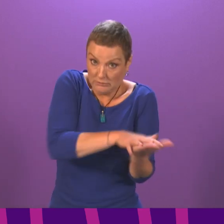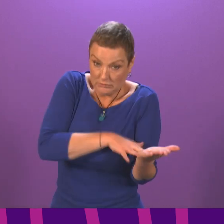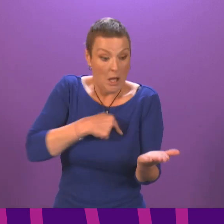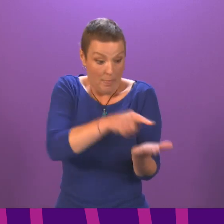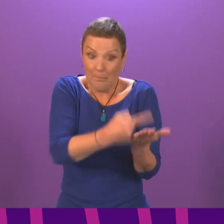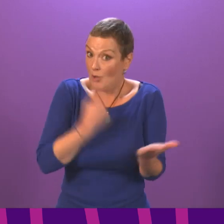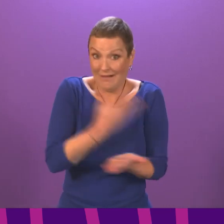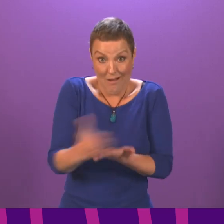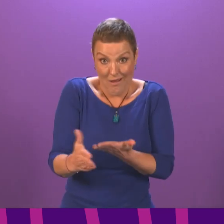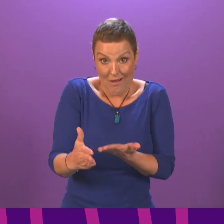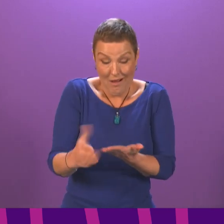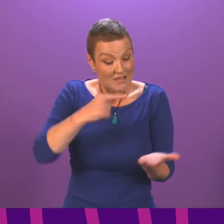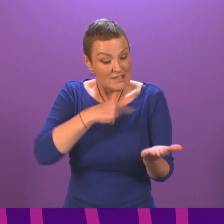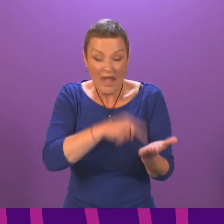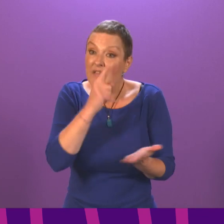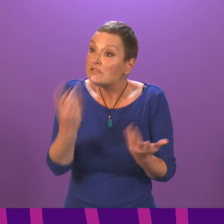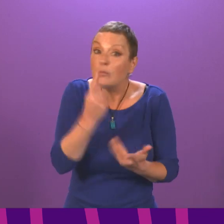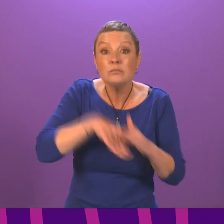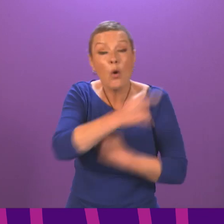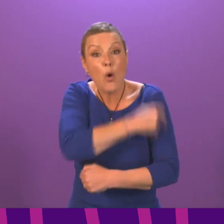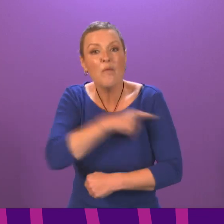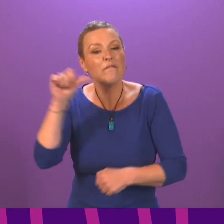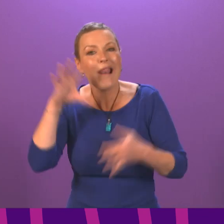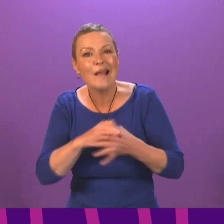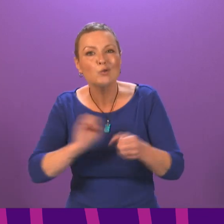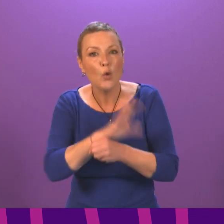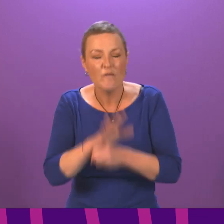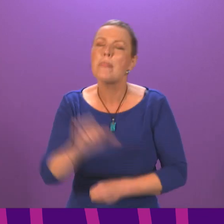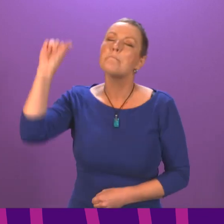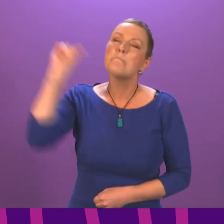hospital for a Covid-related reason, they require to have two negative tests before